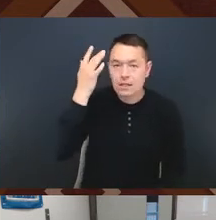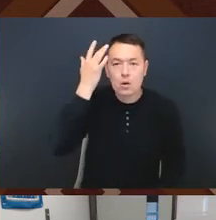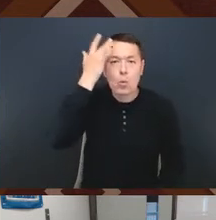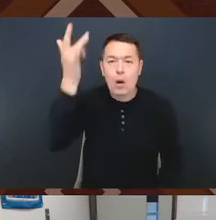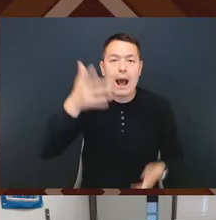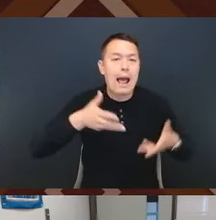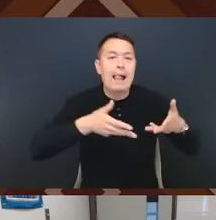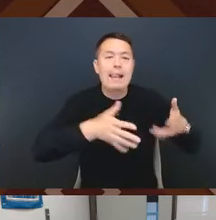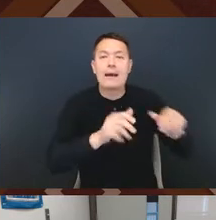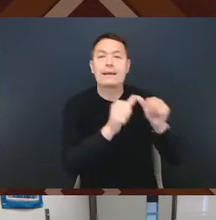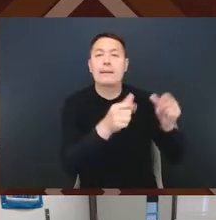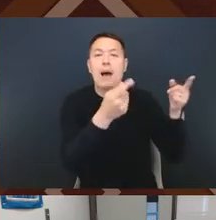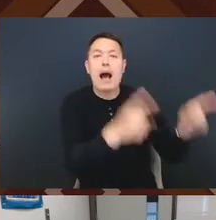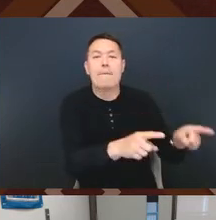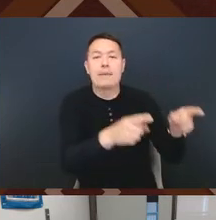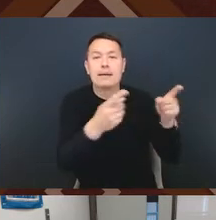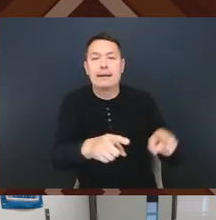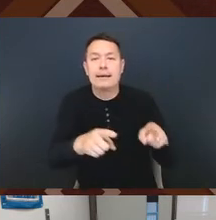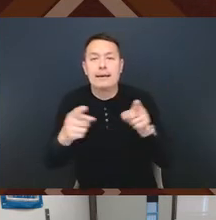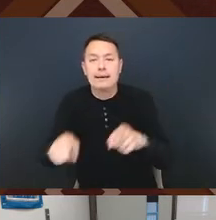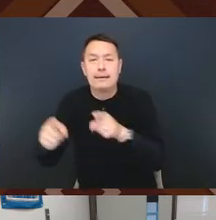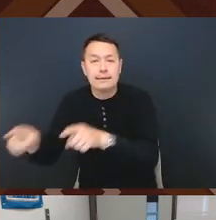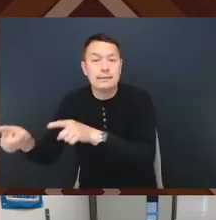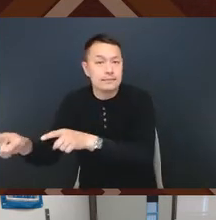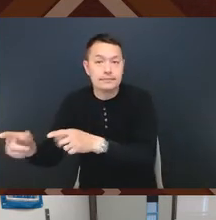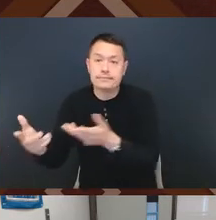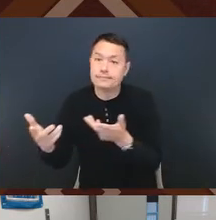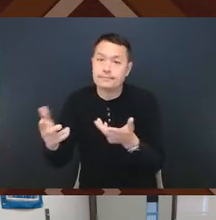or of these things, why, you know, reasons why racism